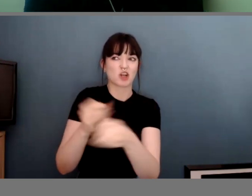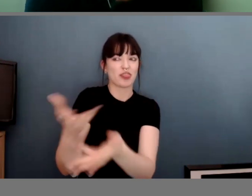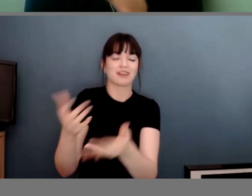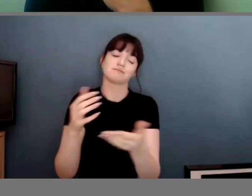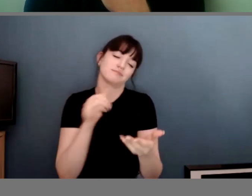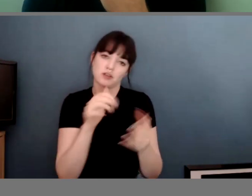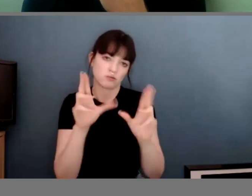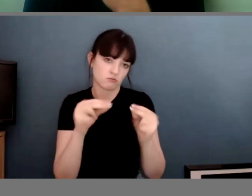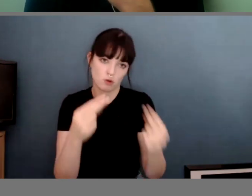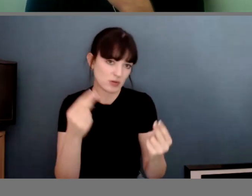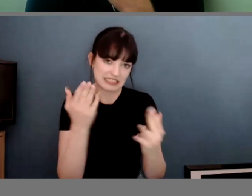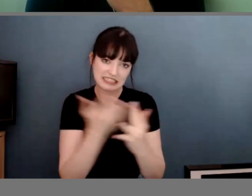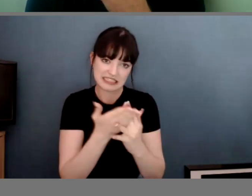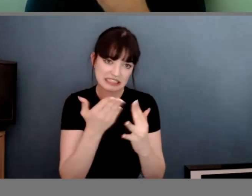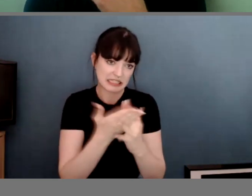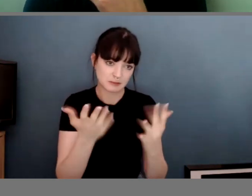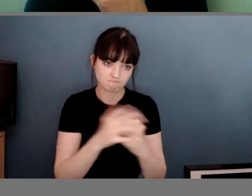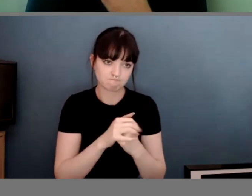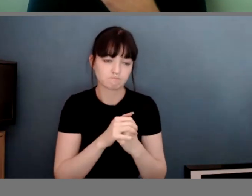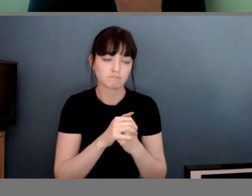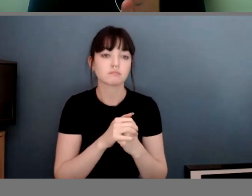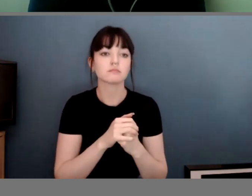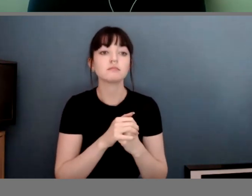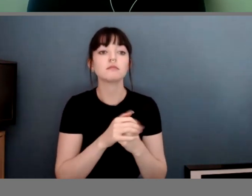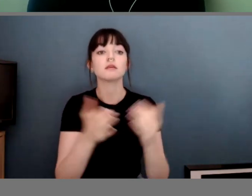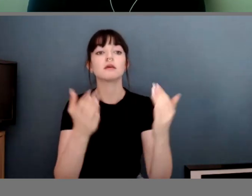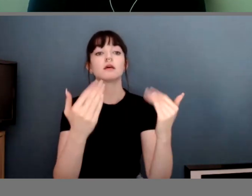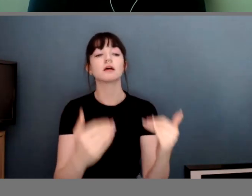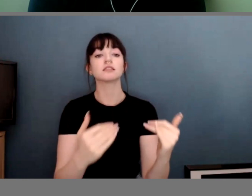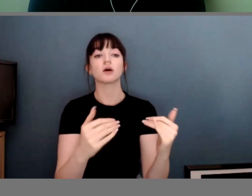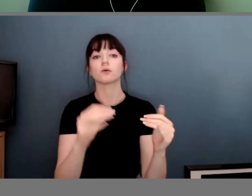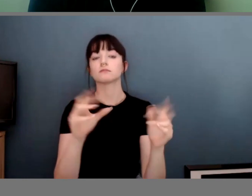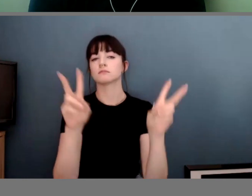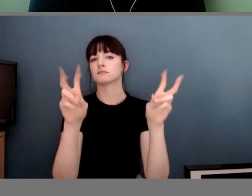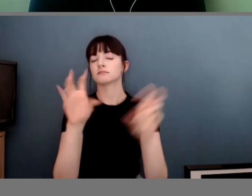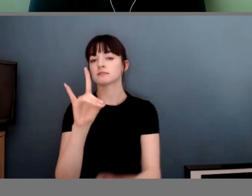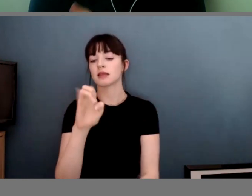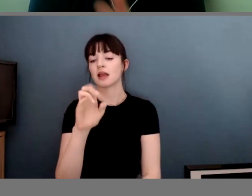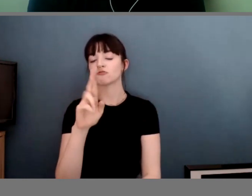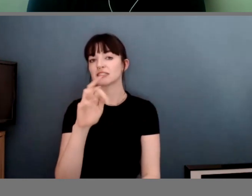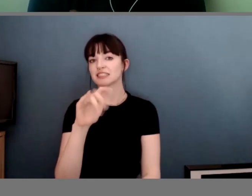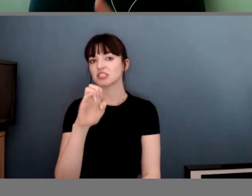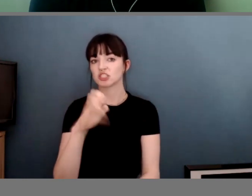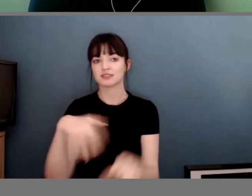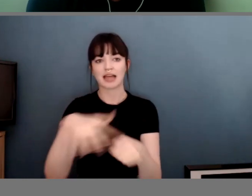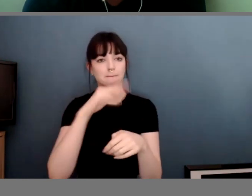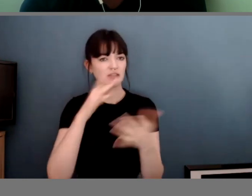So the section, on heritage sites includes a range of buildings and sites and so on.